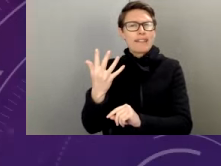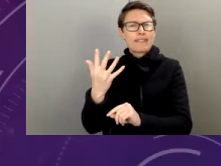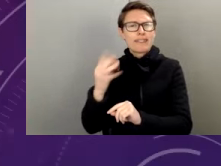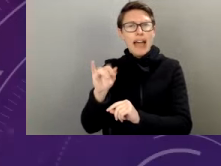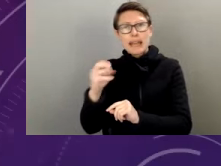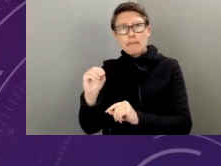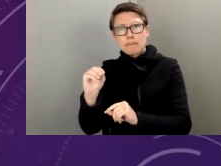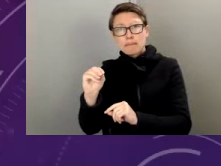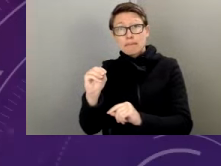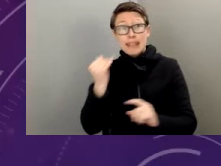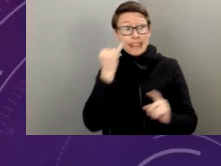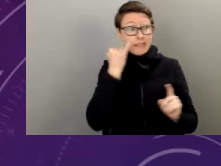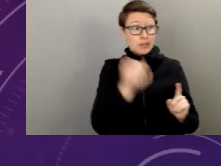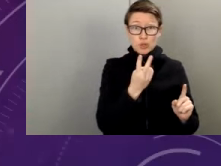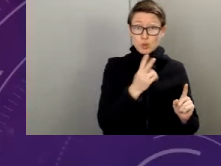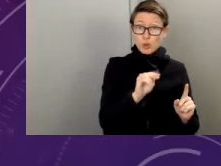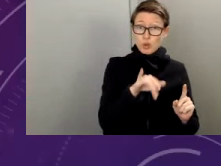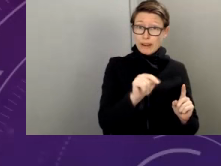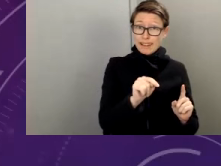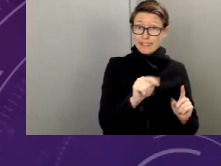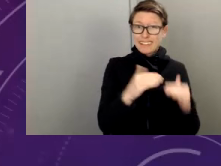Grading scale. That's basically to show us how you got your grade.